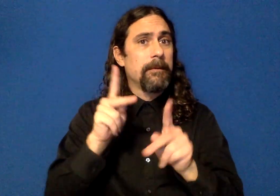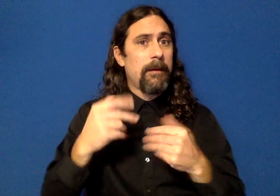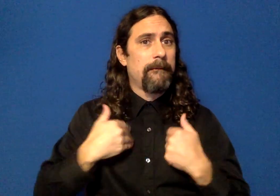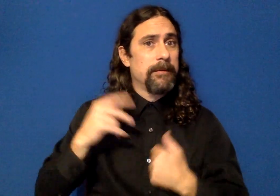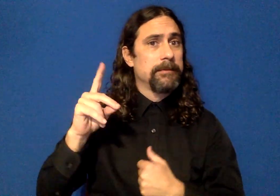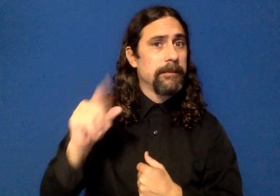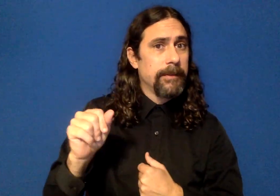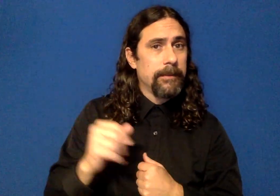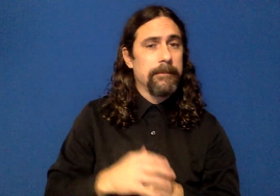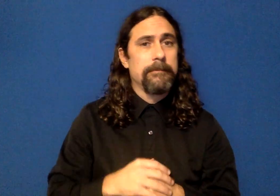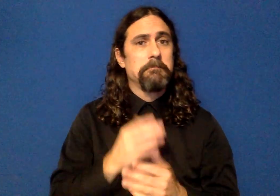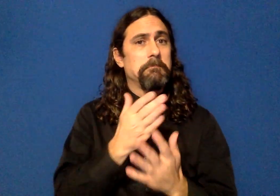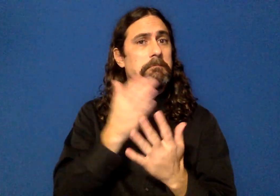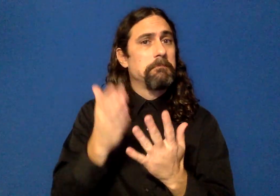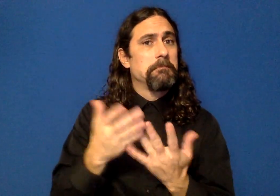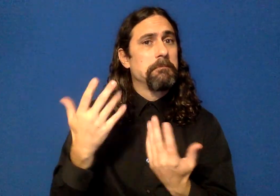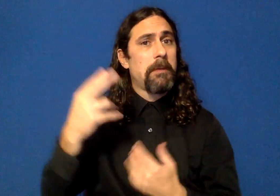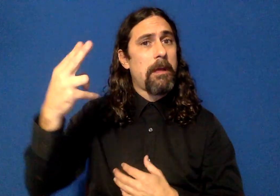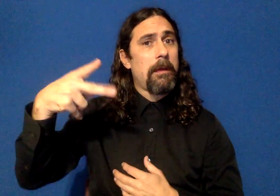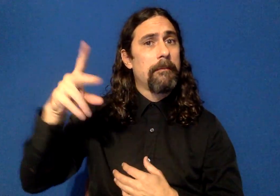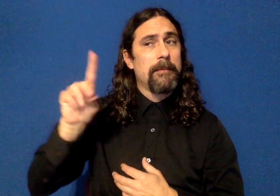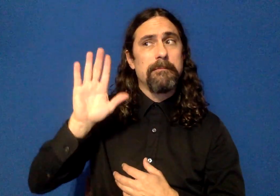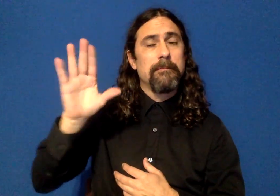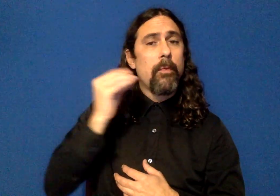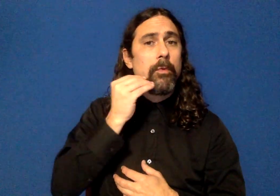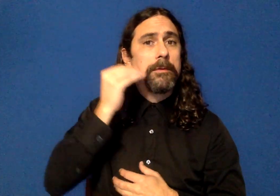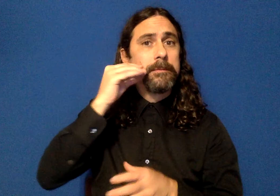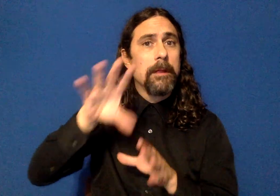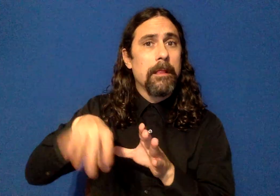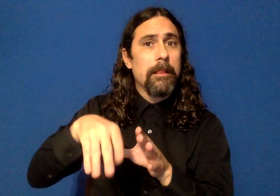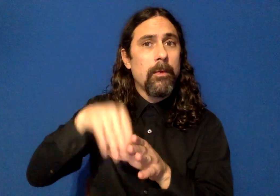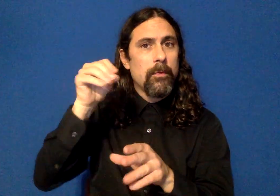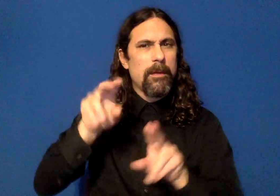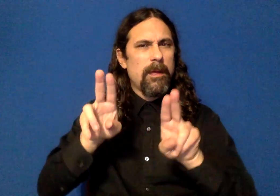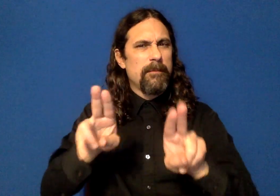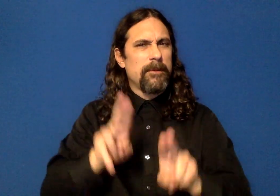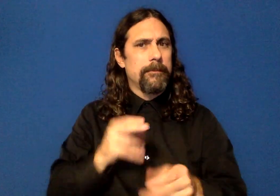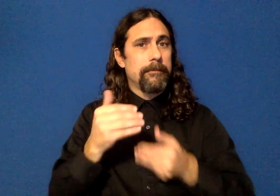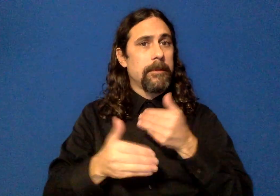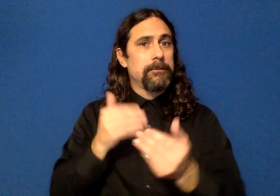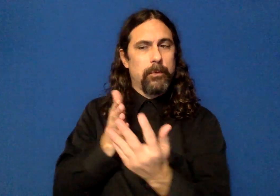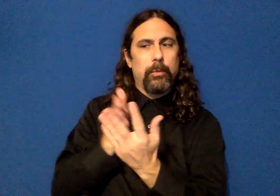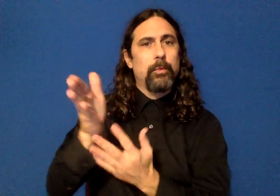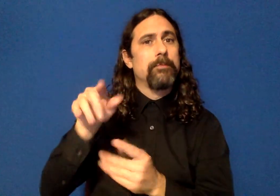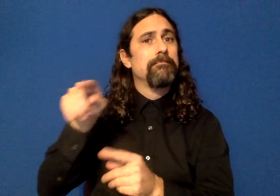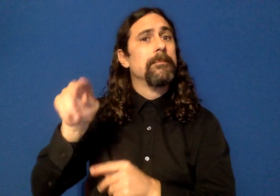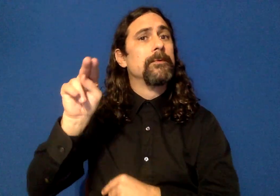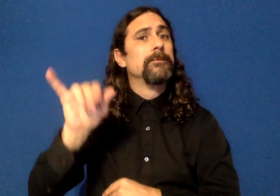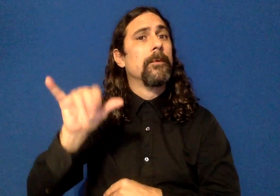through NYC Housing Connect, Mitchell-Lama units and frequently asked questions.